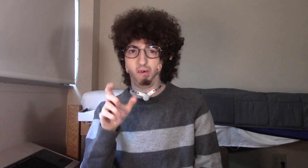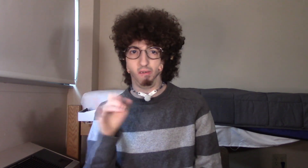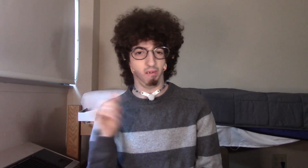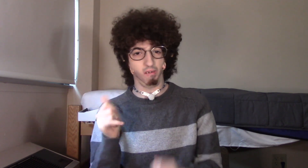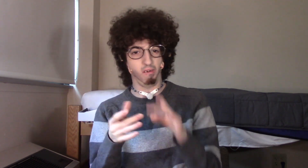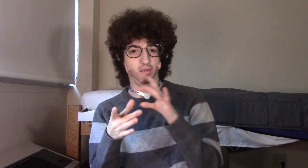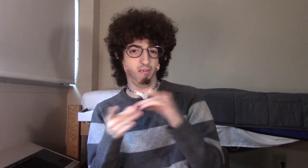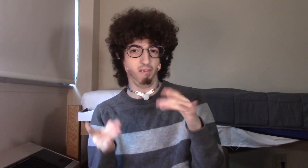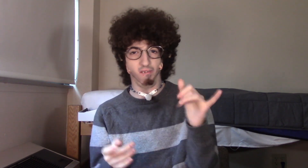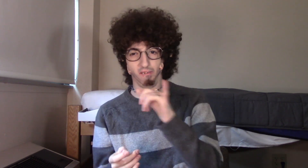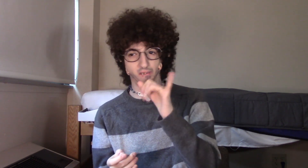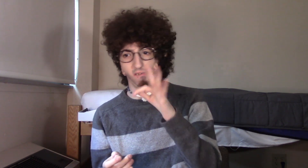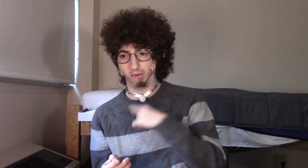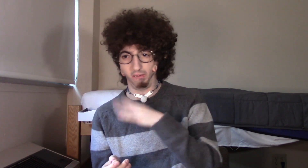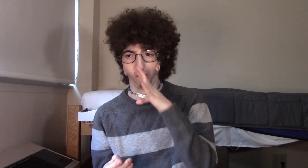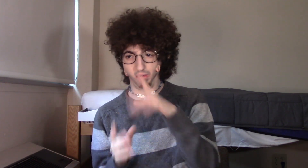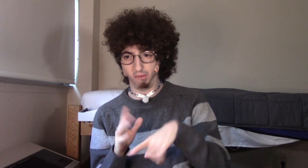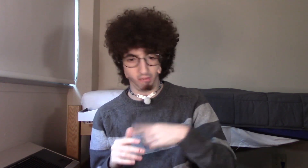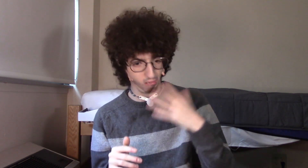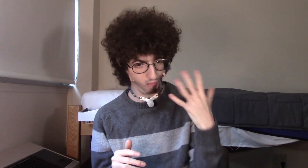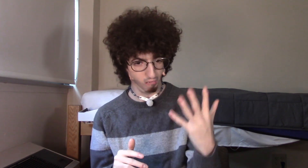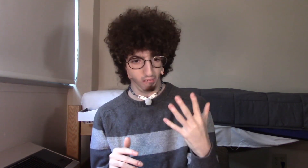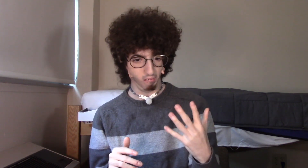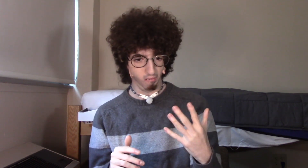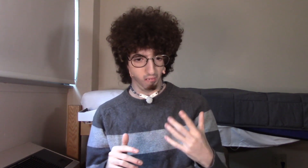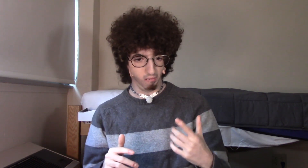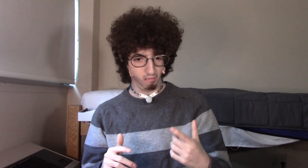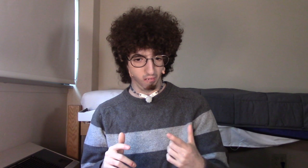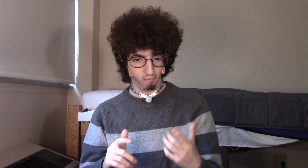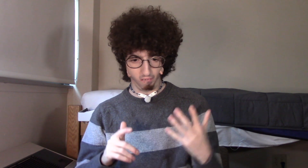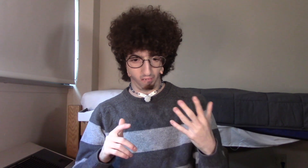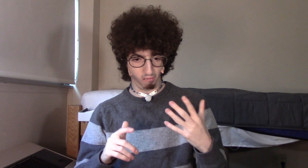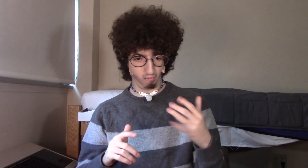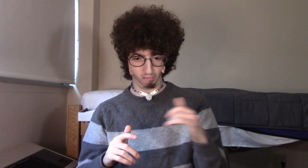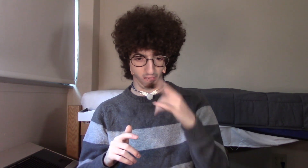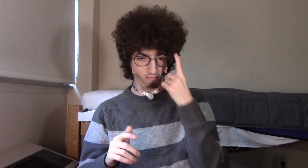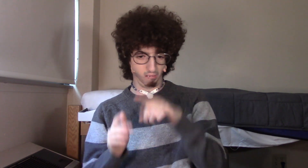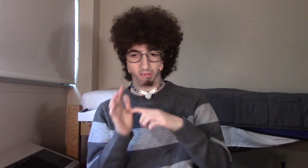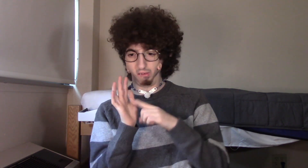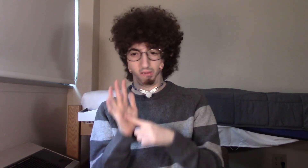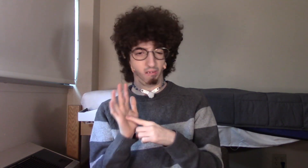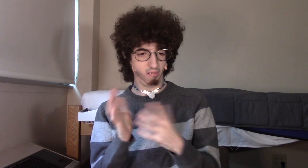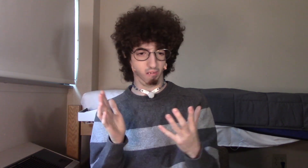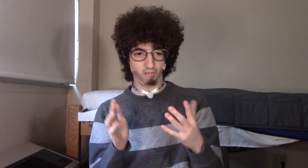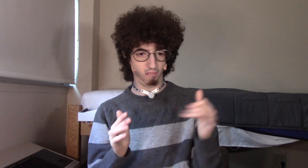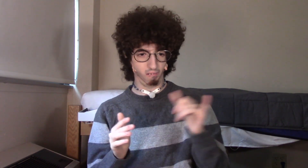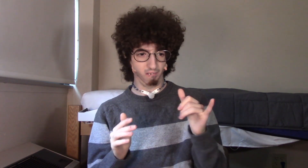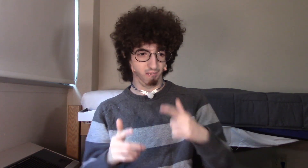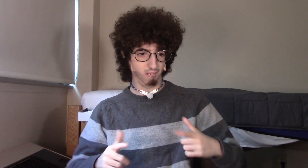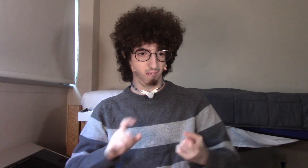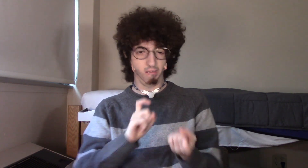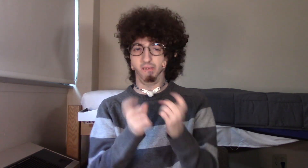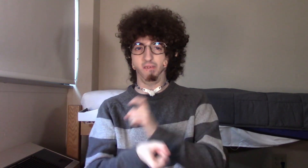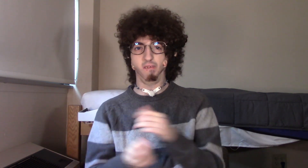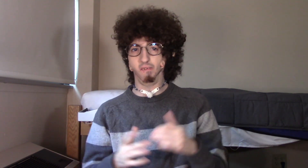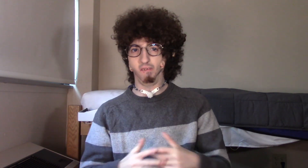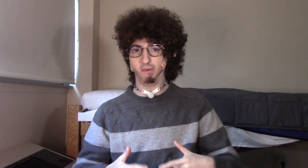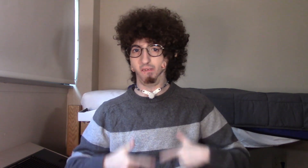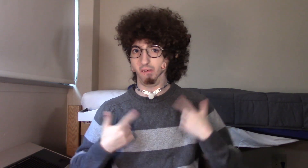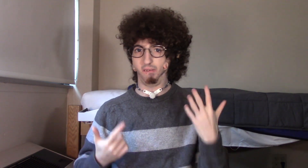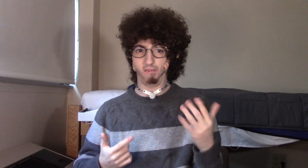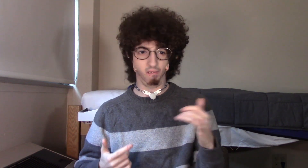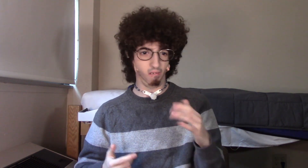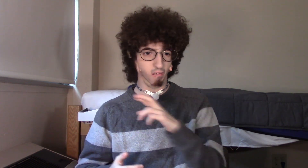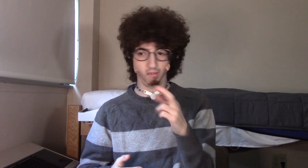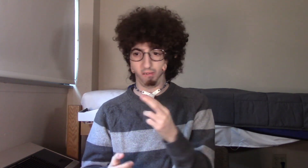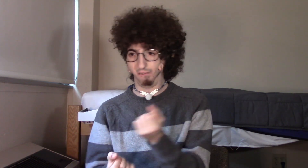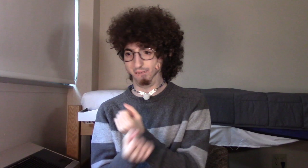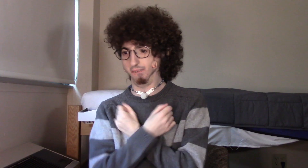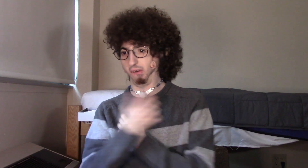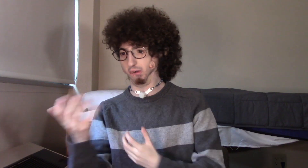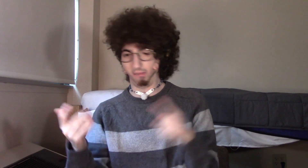Like as I mentioned, if I'm talking about for example, changing in life or love